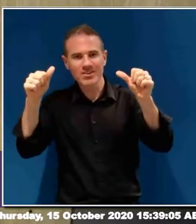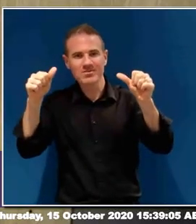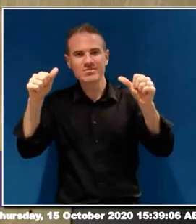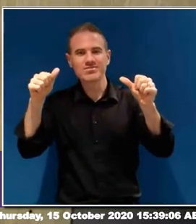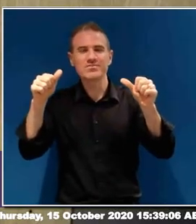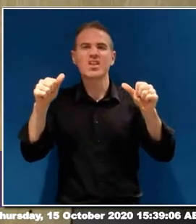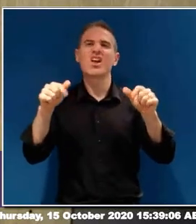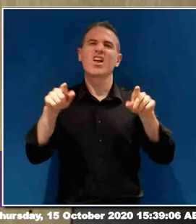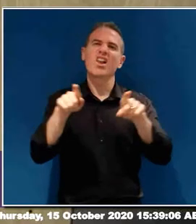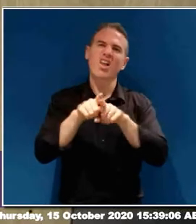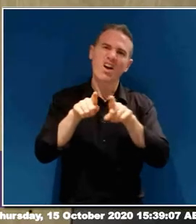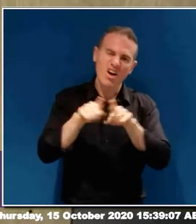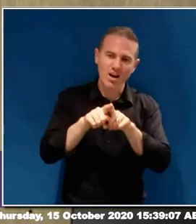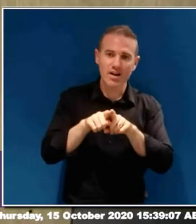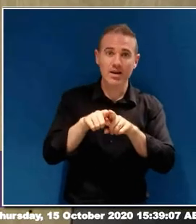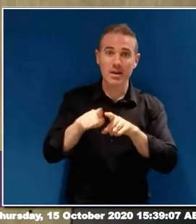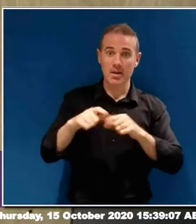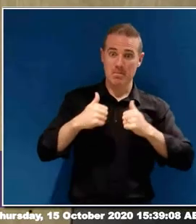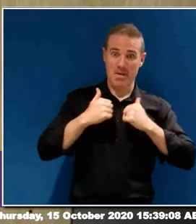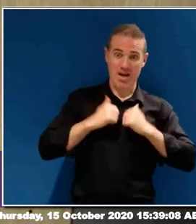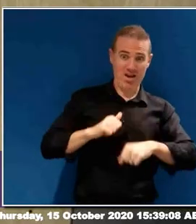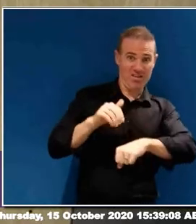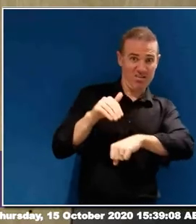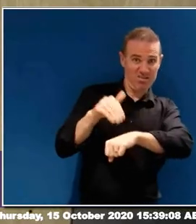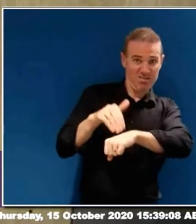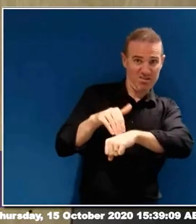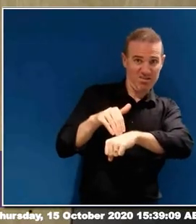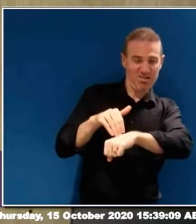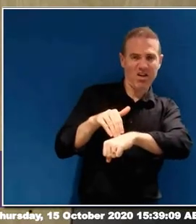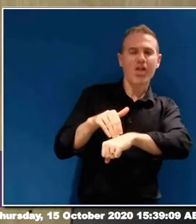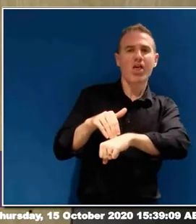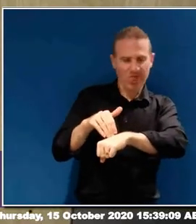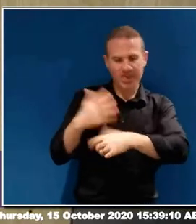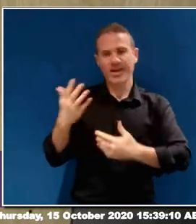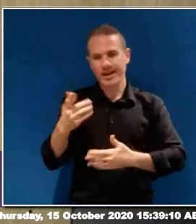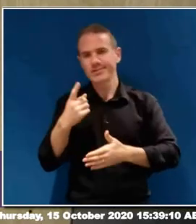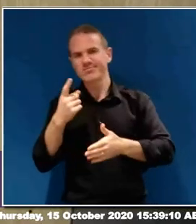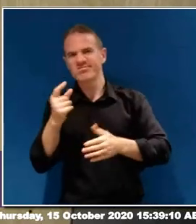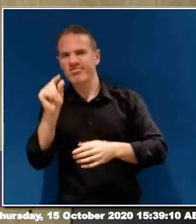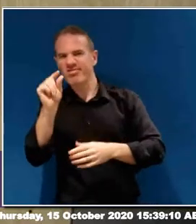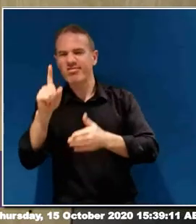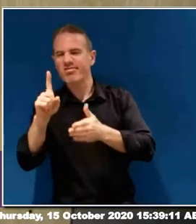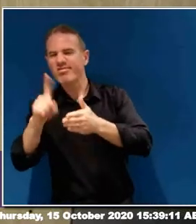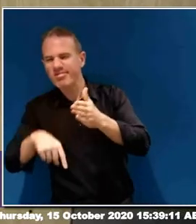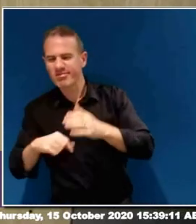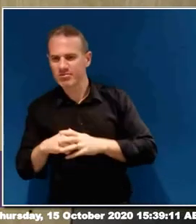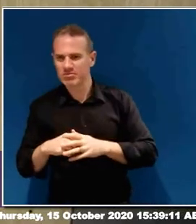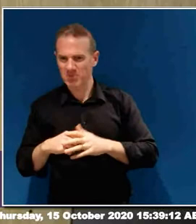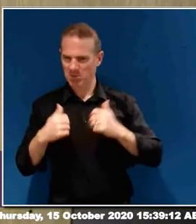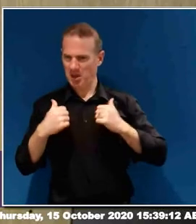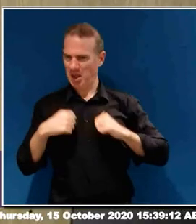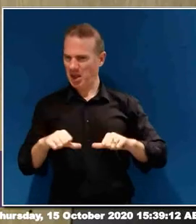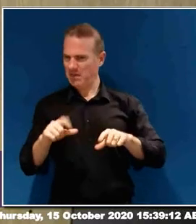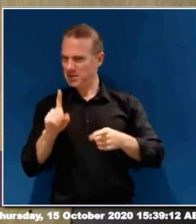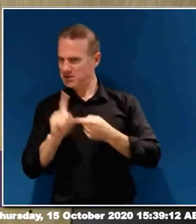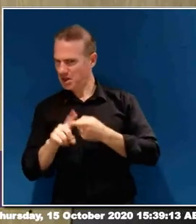changed, the behaviour keeps occurring. And as I explained in my witness statement, that's because replacement